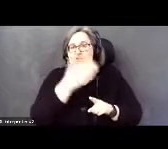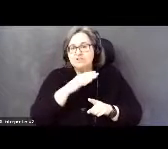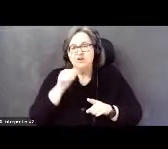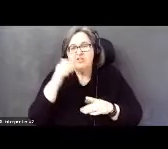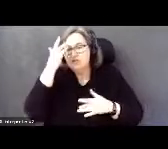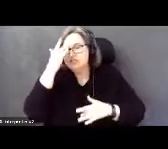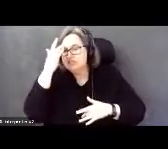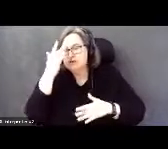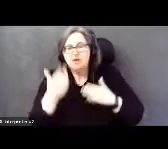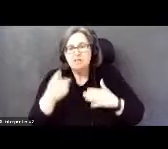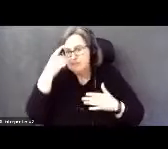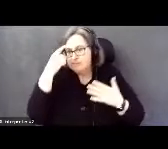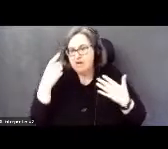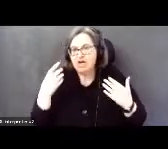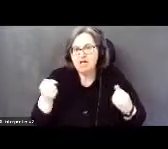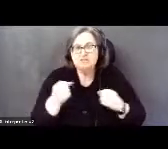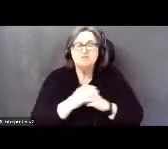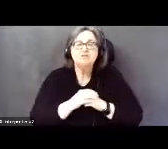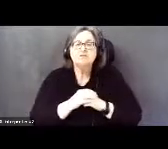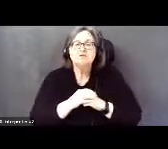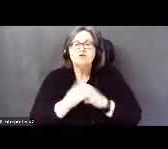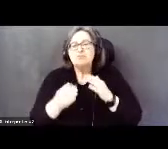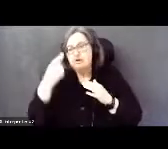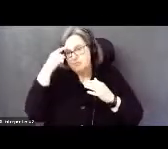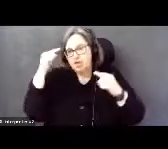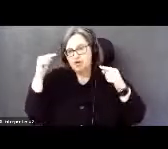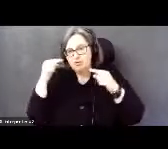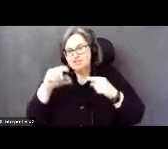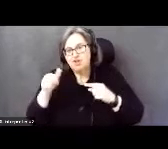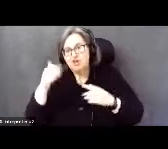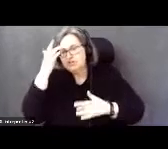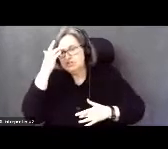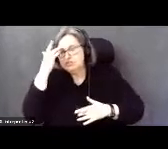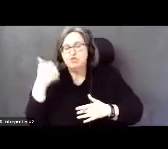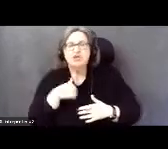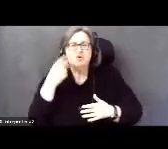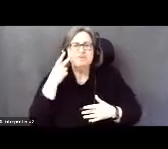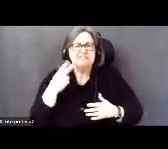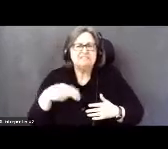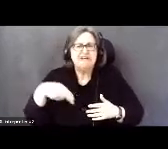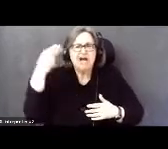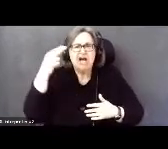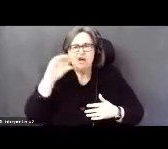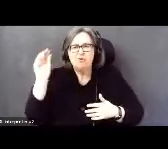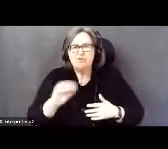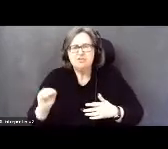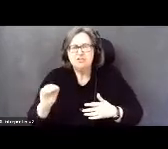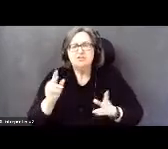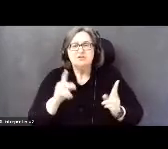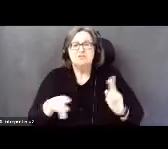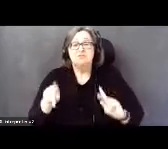in mental health or brain injury. We see a high rate of populations within the homeless